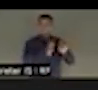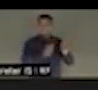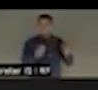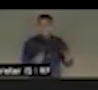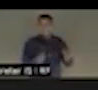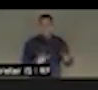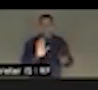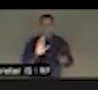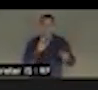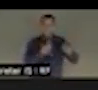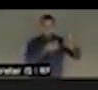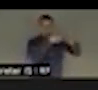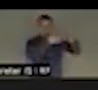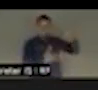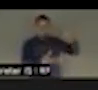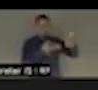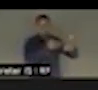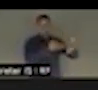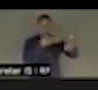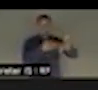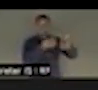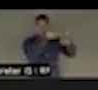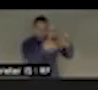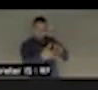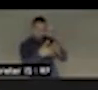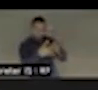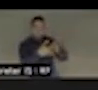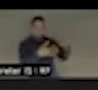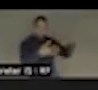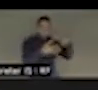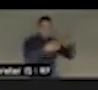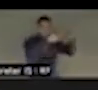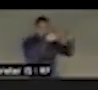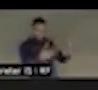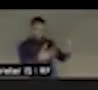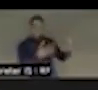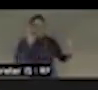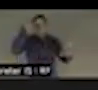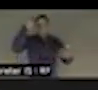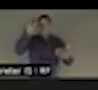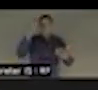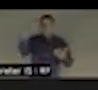to avoid these challenges and for end users to overcome some of them so there